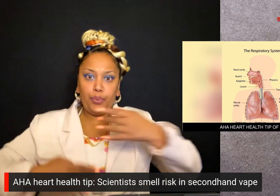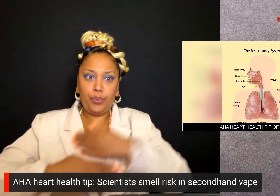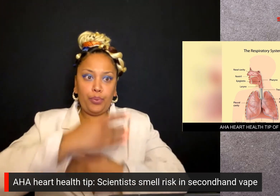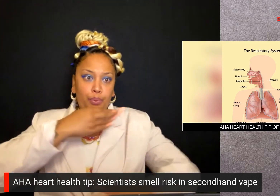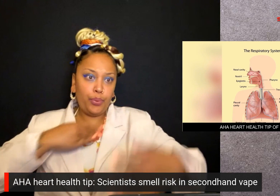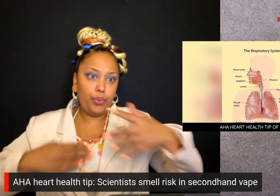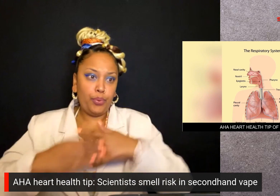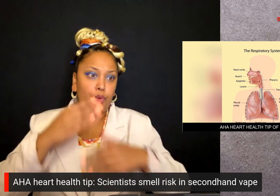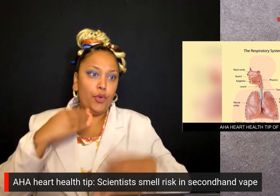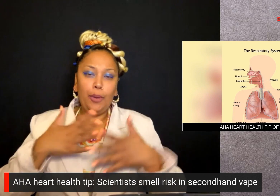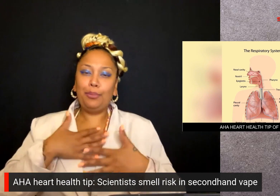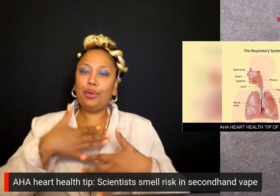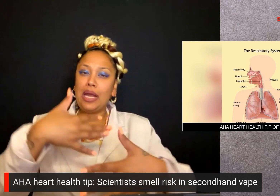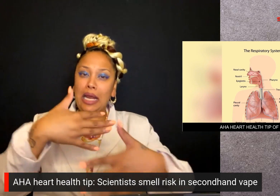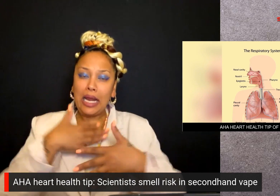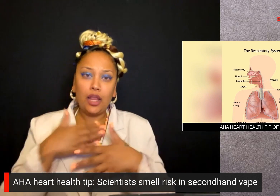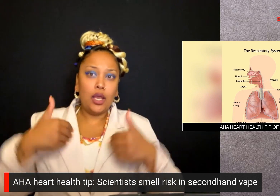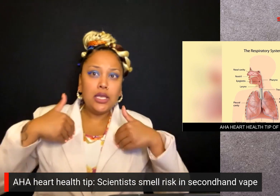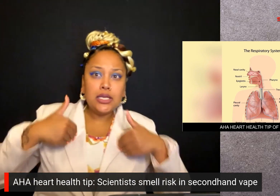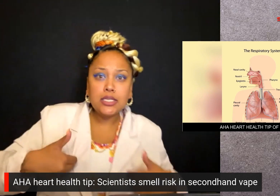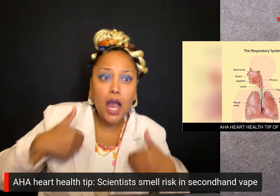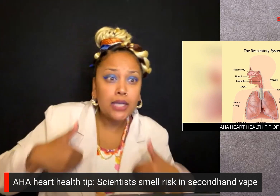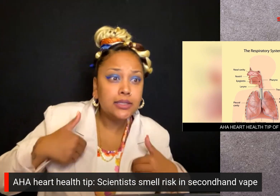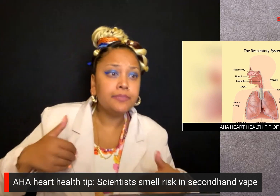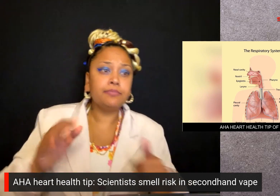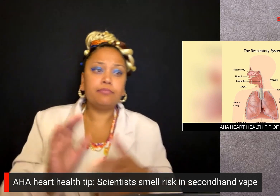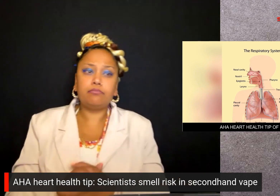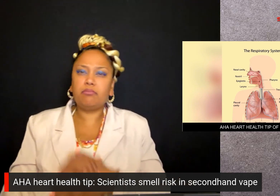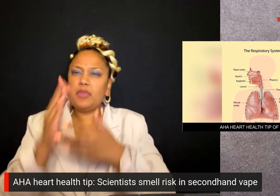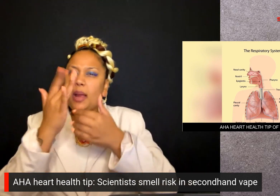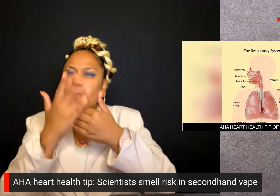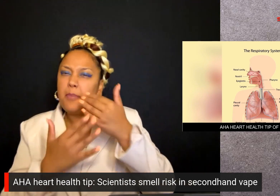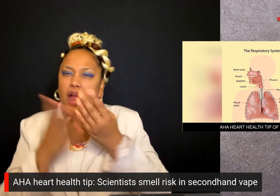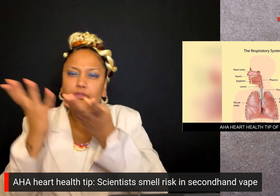like your airways lungs and blood vessels